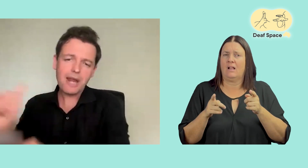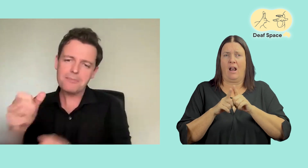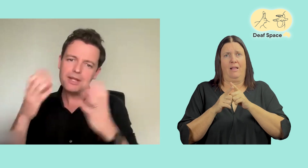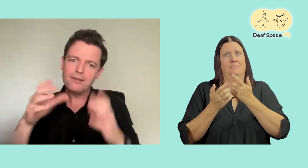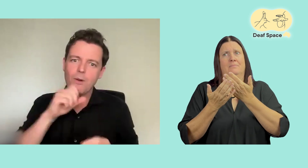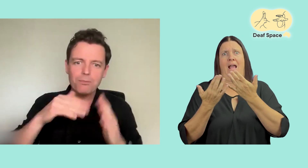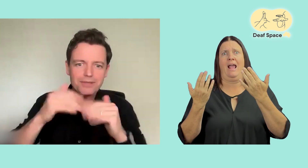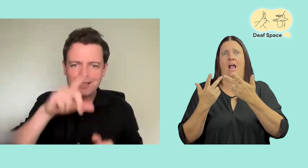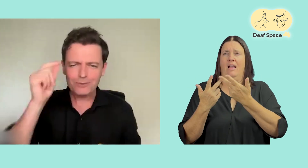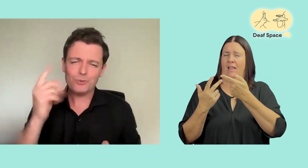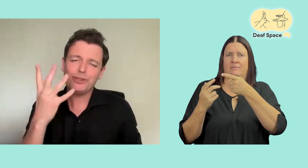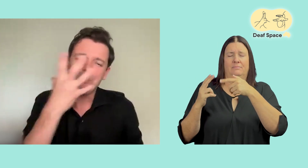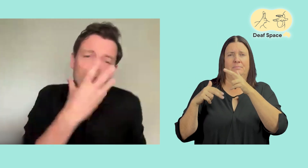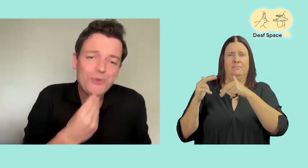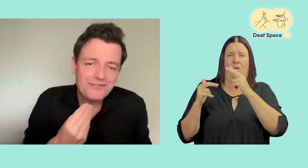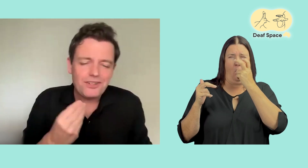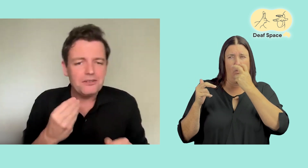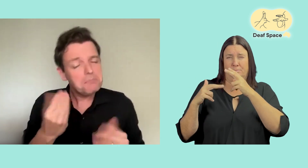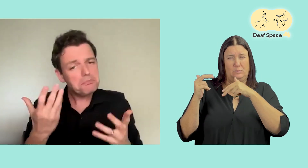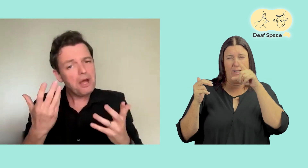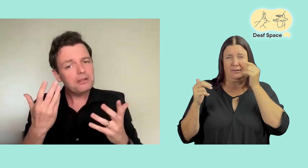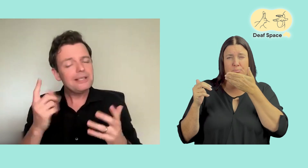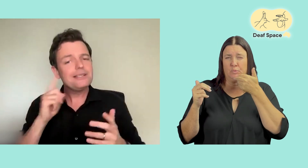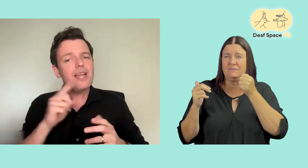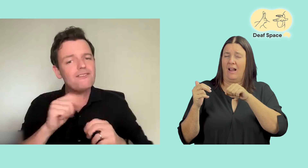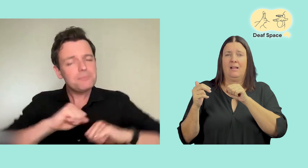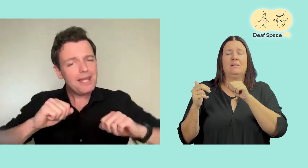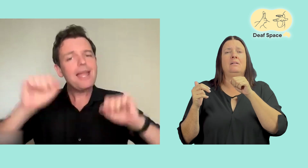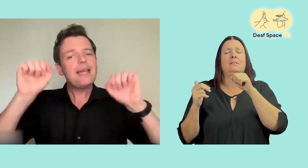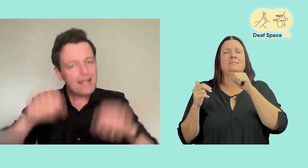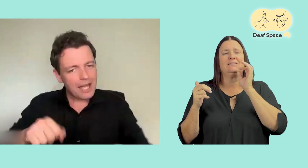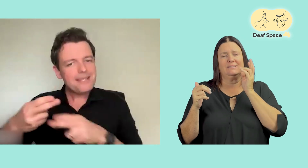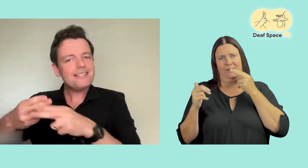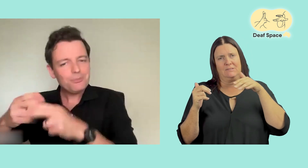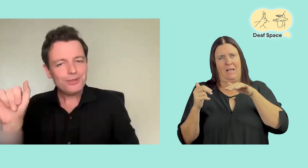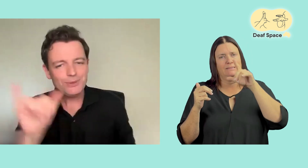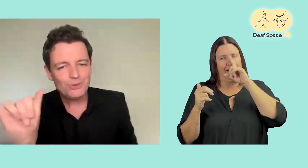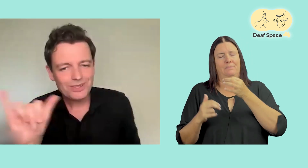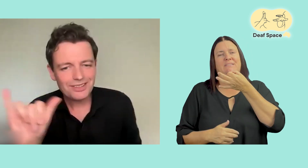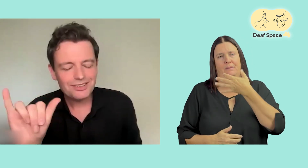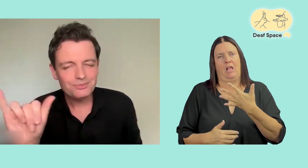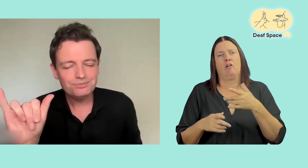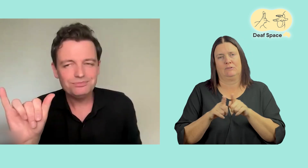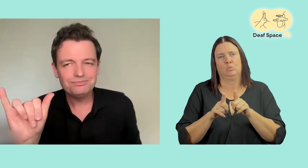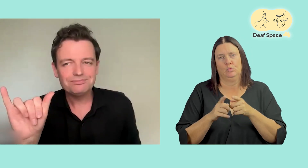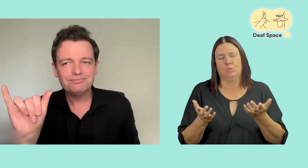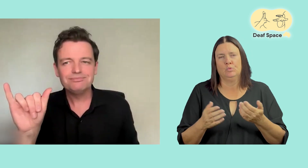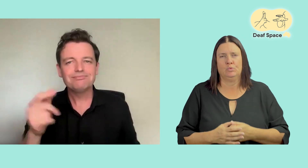Like many of the old buildings at Gallaudet, which are so beautiful, Deaf spaces can be temporary too.